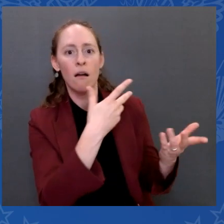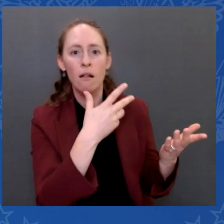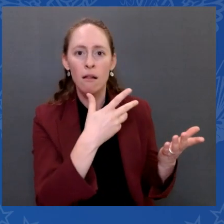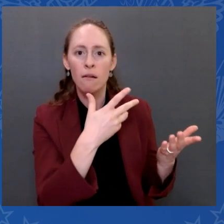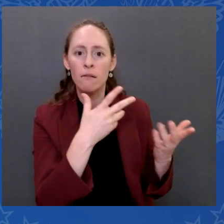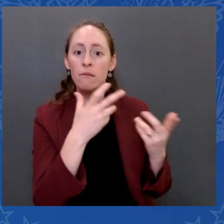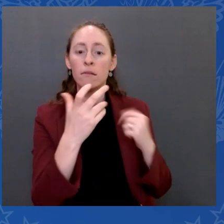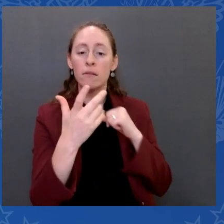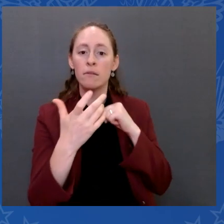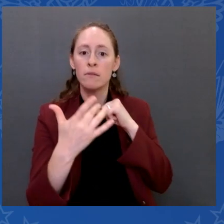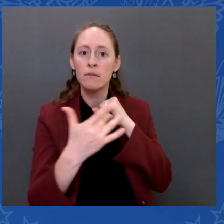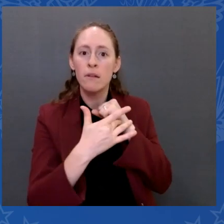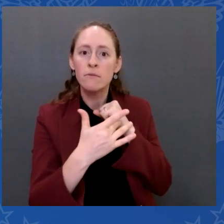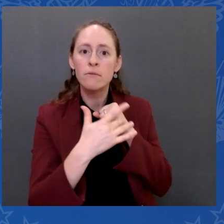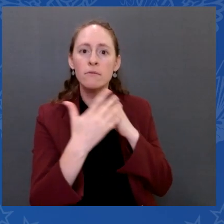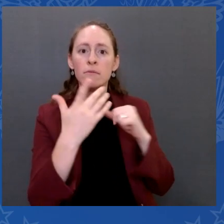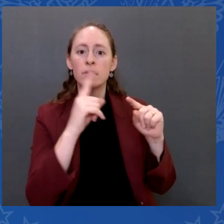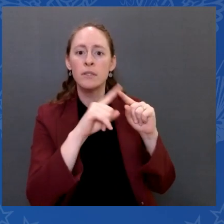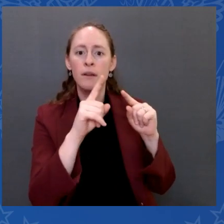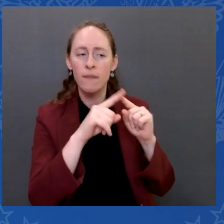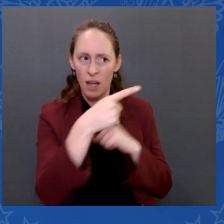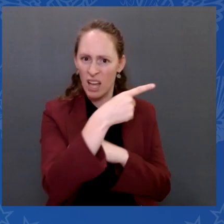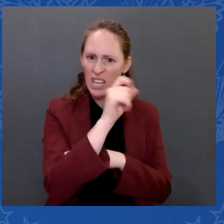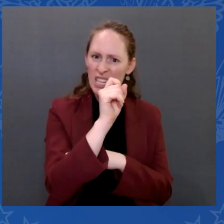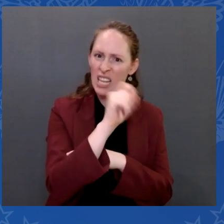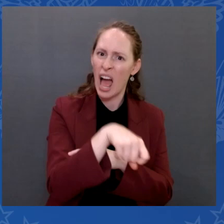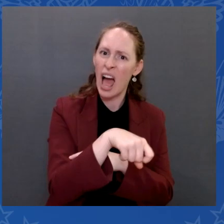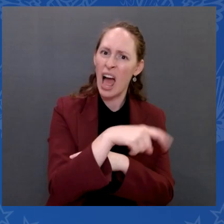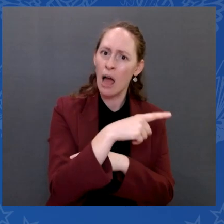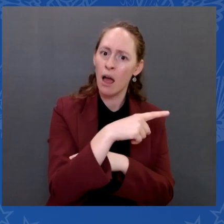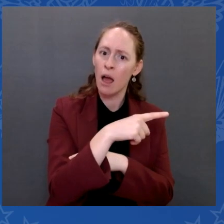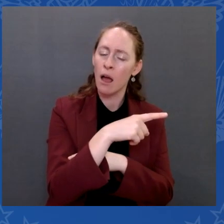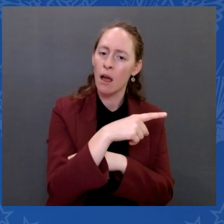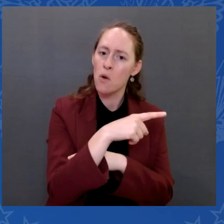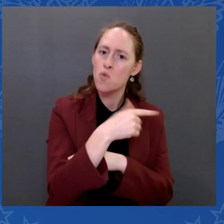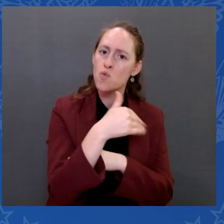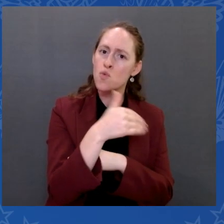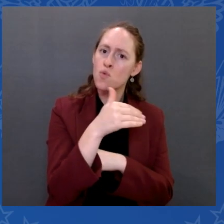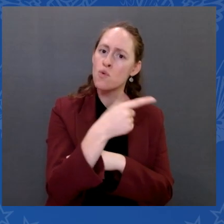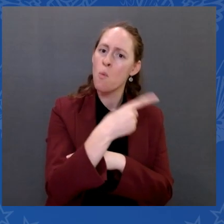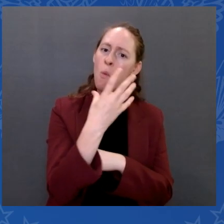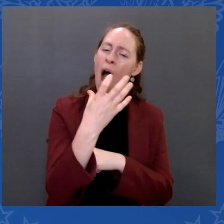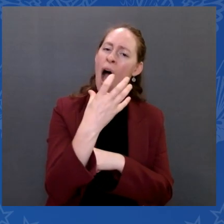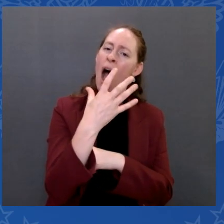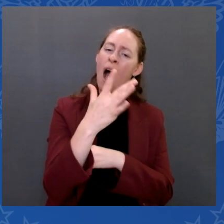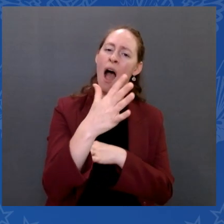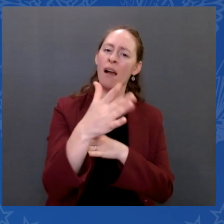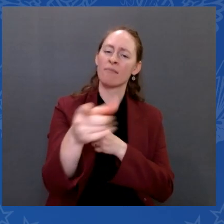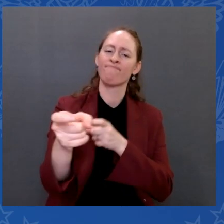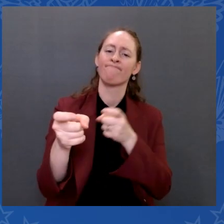to become the center of gravity for semiconductor R&D and manufacturing. So for the U.S. military -- as we look ahead